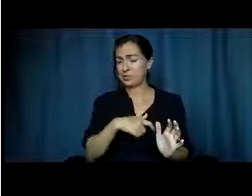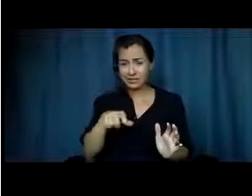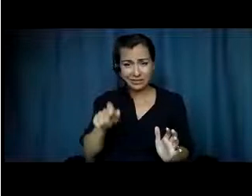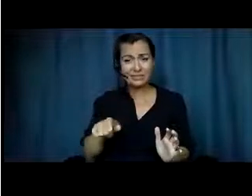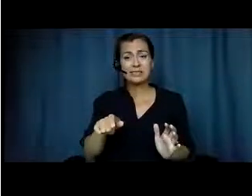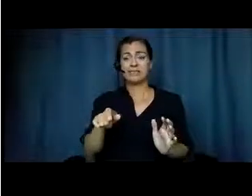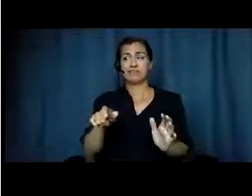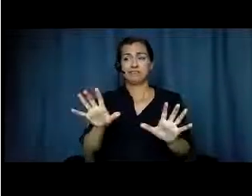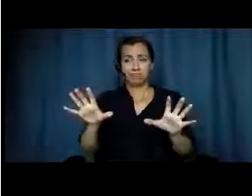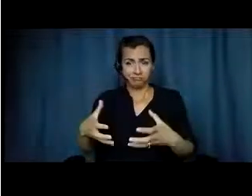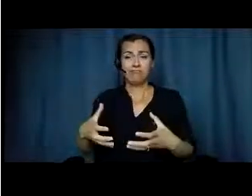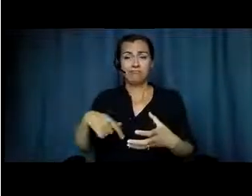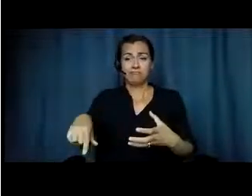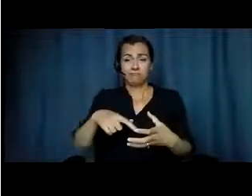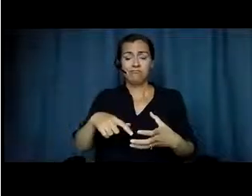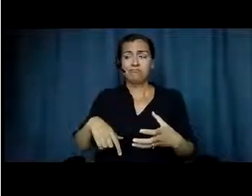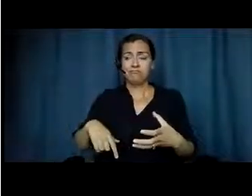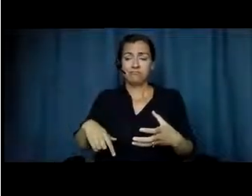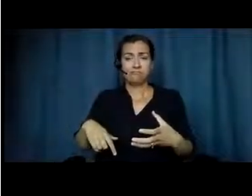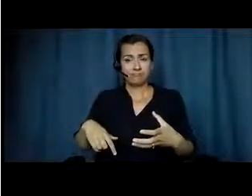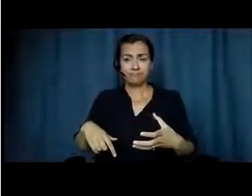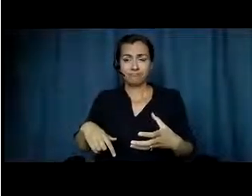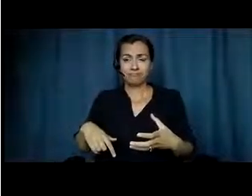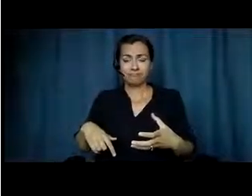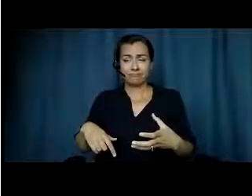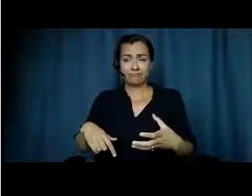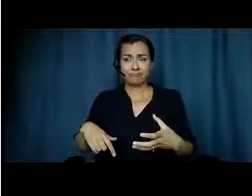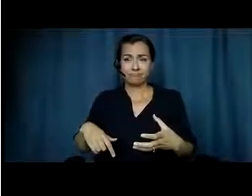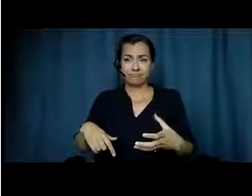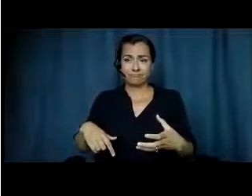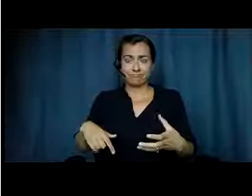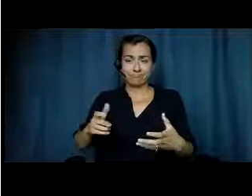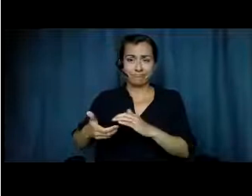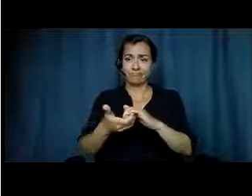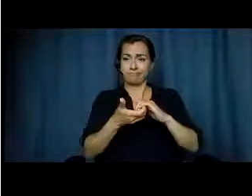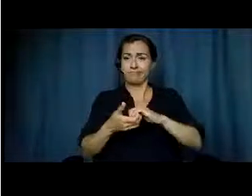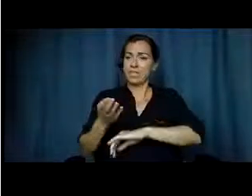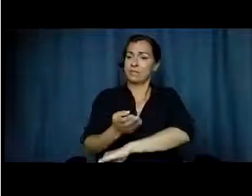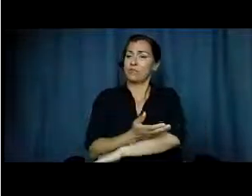boxes. The big challenge, the number one challenge I think, is